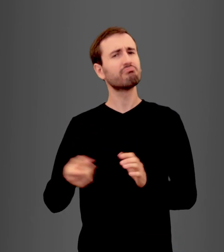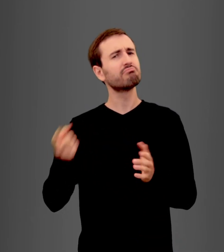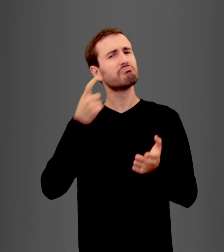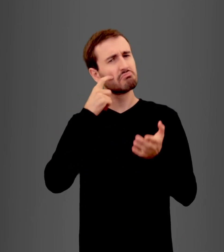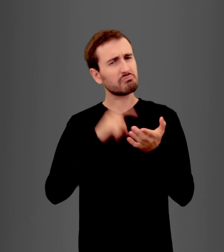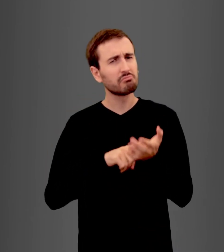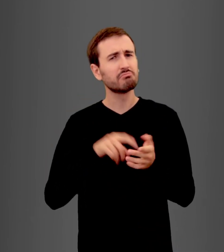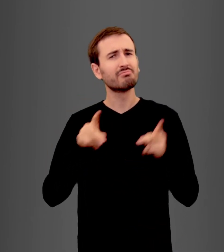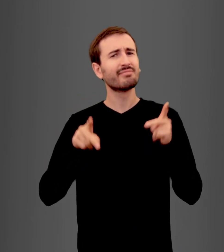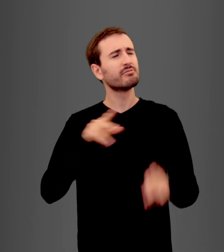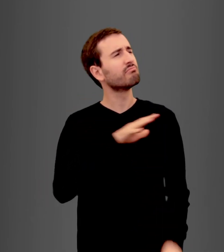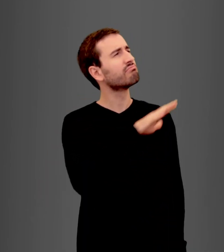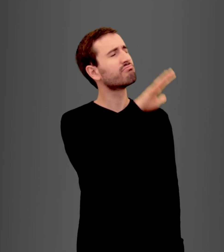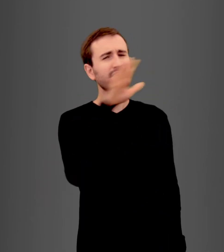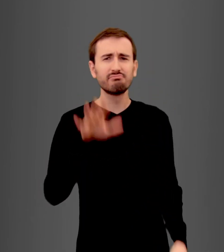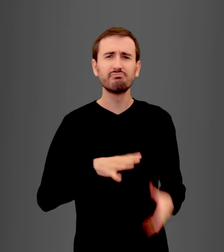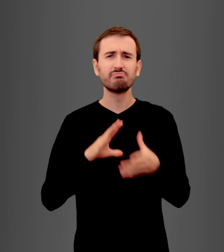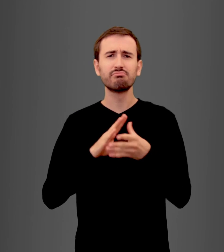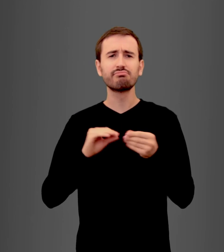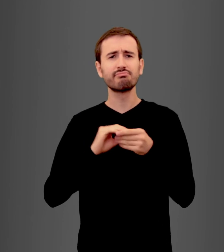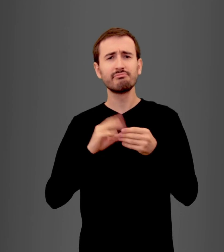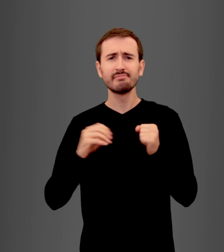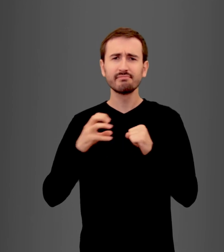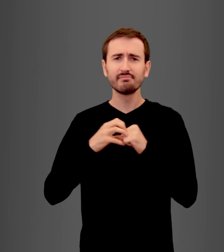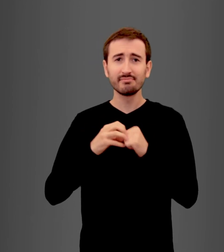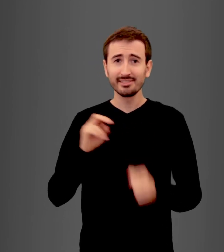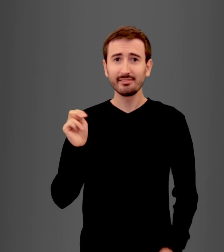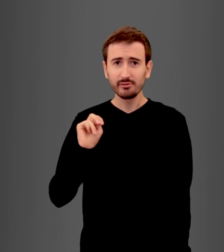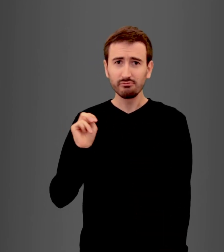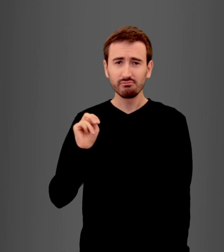When people discuss nitrogen-vacancy centers,